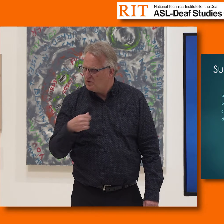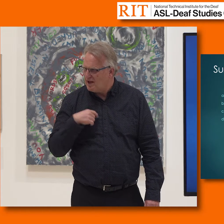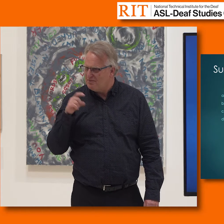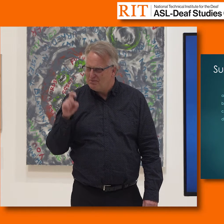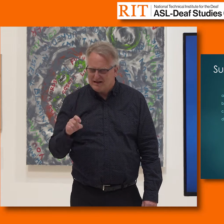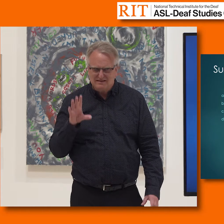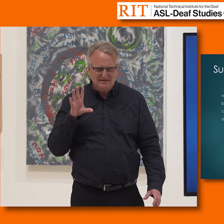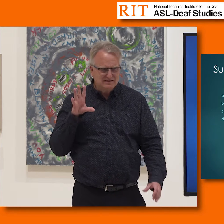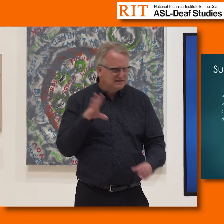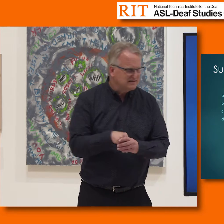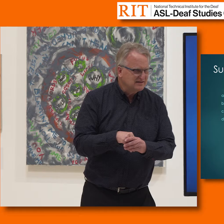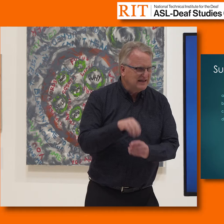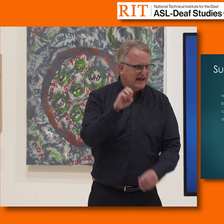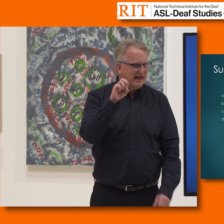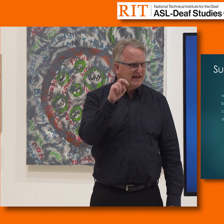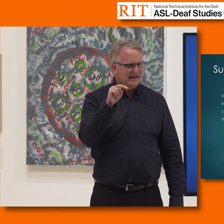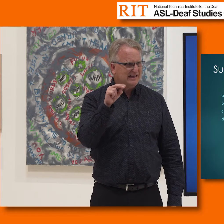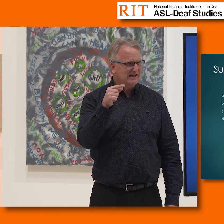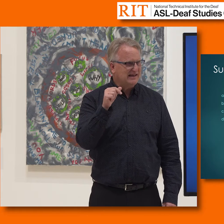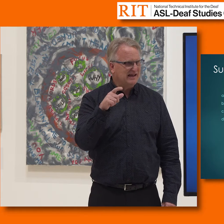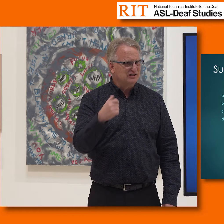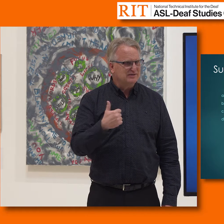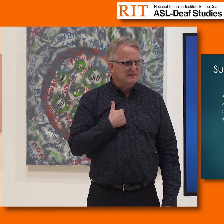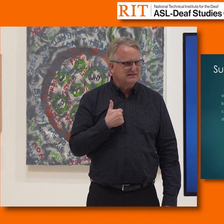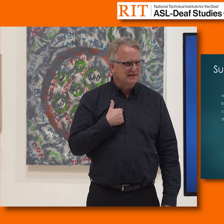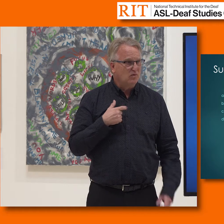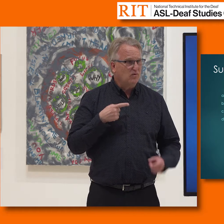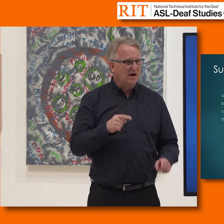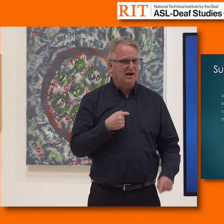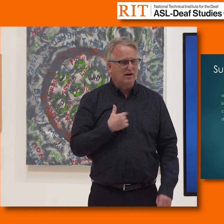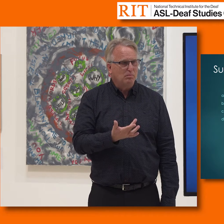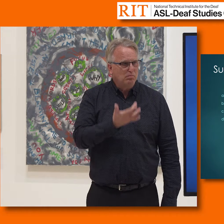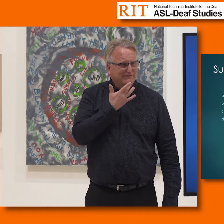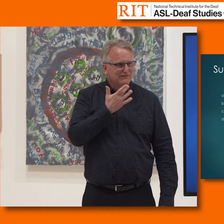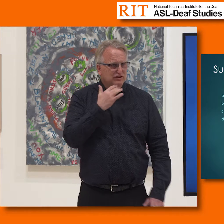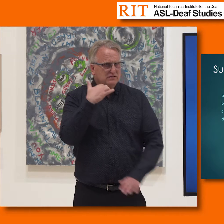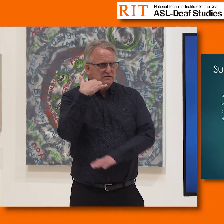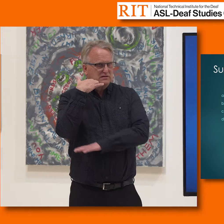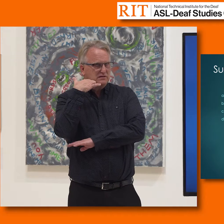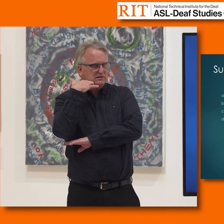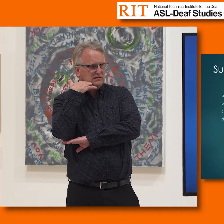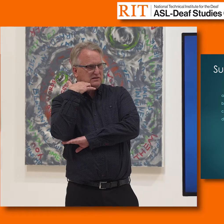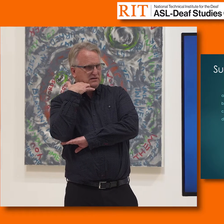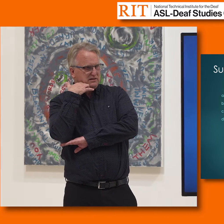How important that is, that you are an active participant, that you are engaged in the academic world